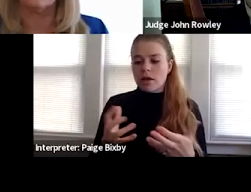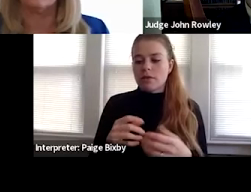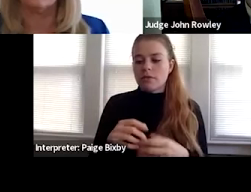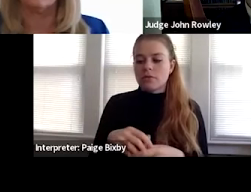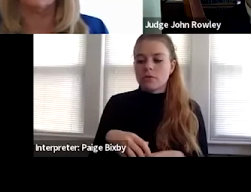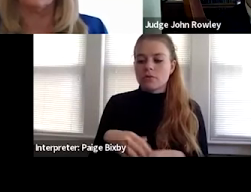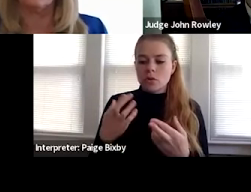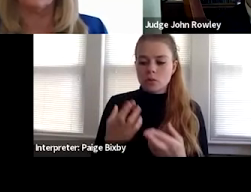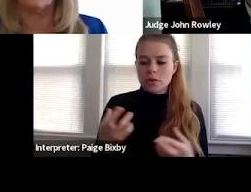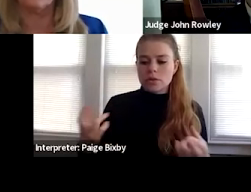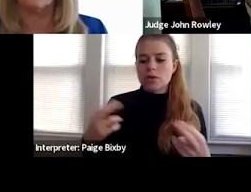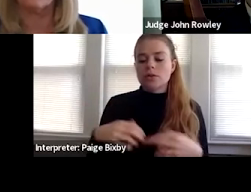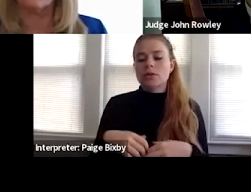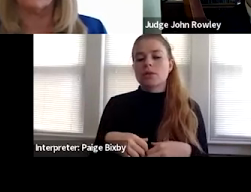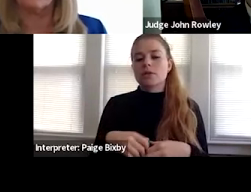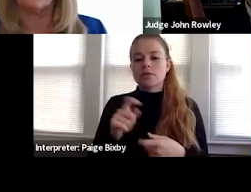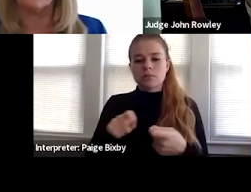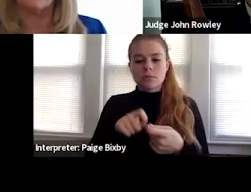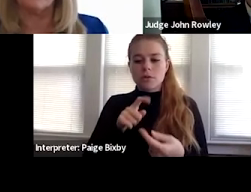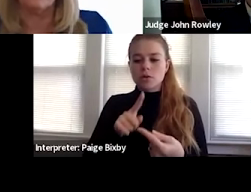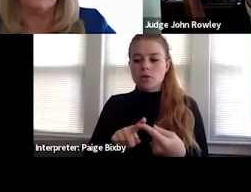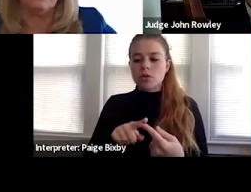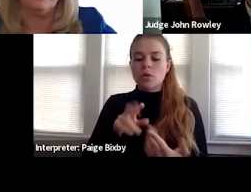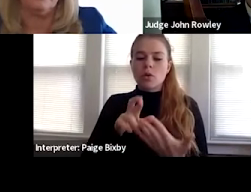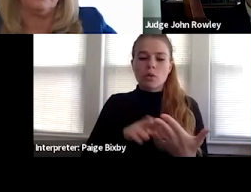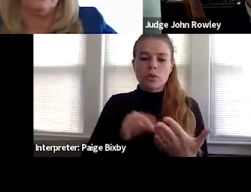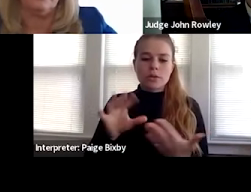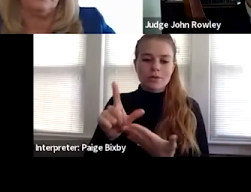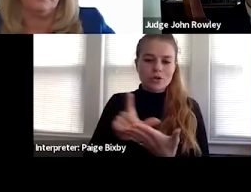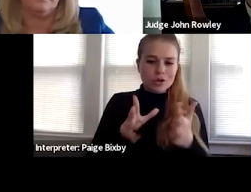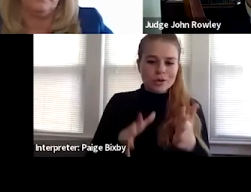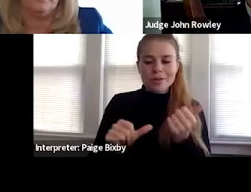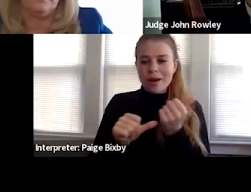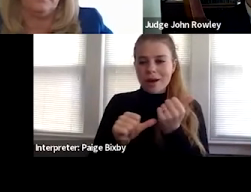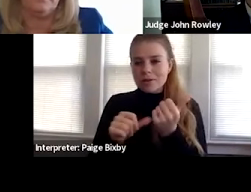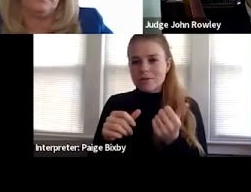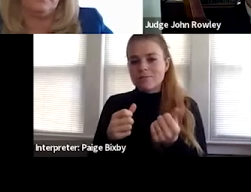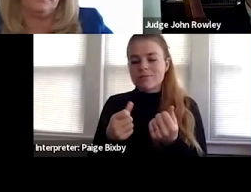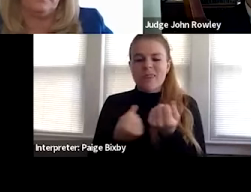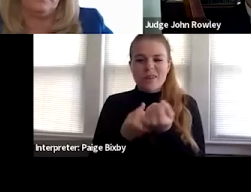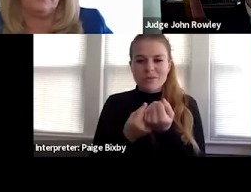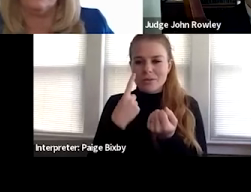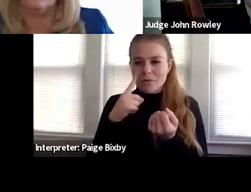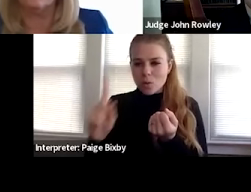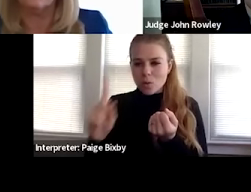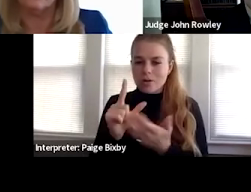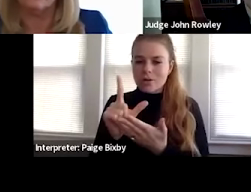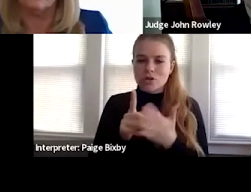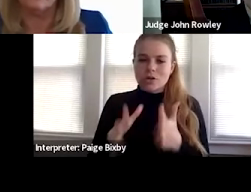that are specific to the roles of attorneys and advocacy for attorneys and those pieces around family treatment court that I can share with you.